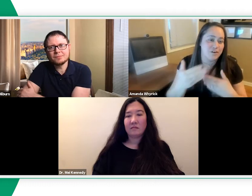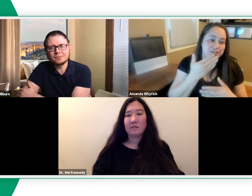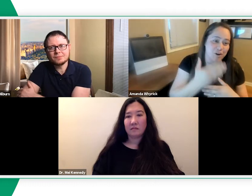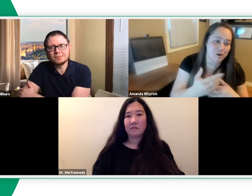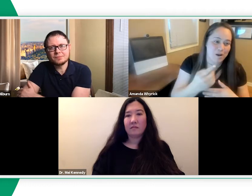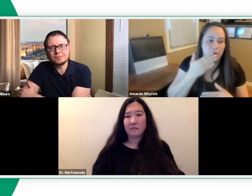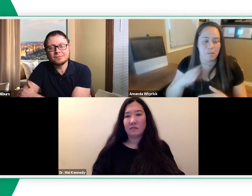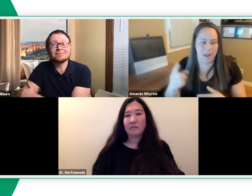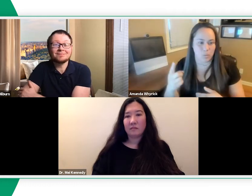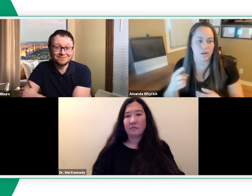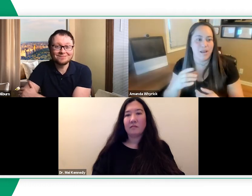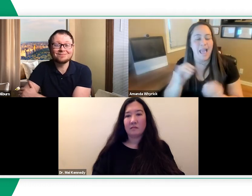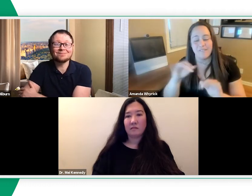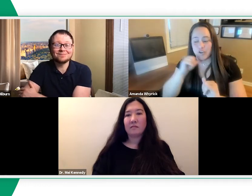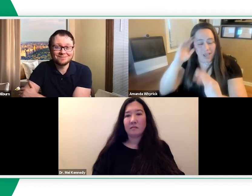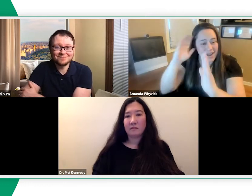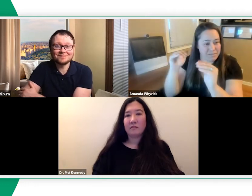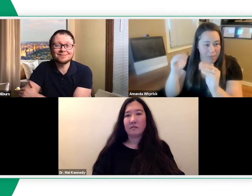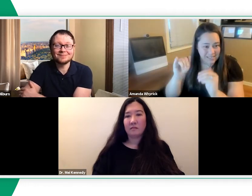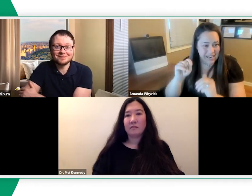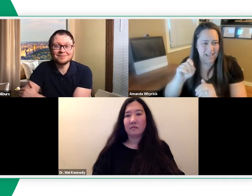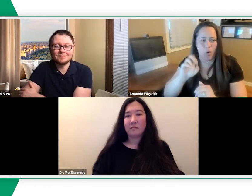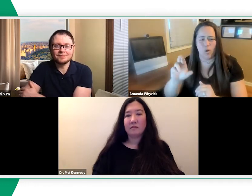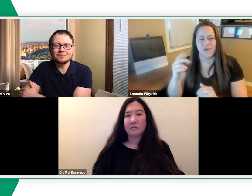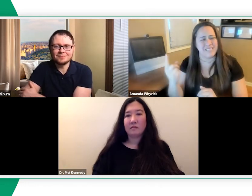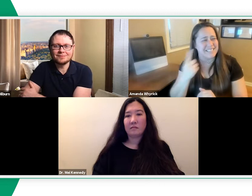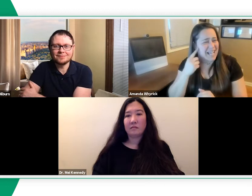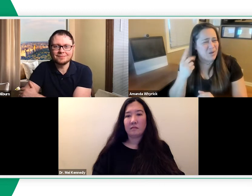whether it’s a good one or a bad one. And if they're not expecting it, or if it sounds